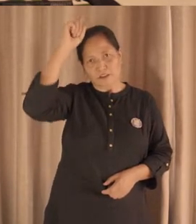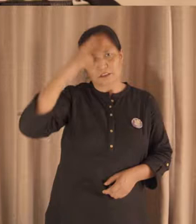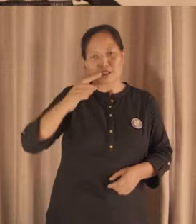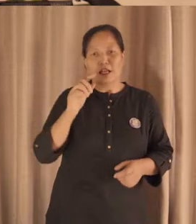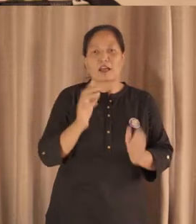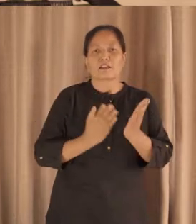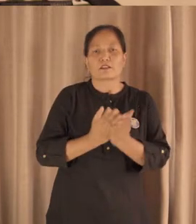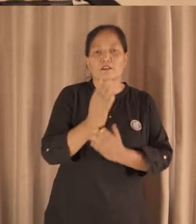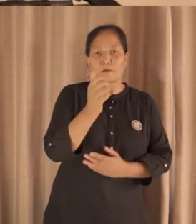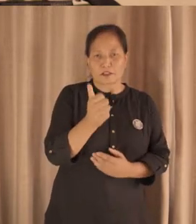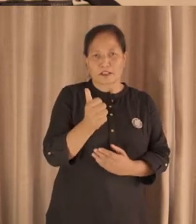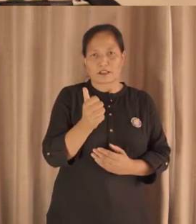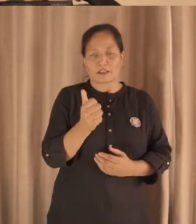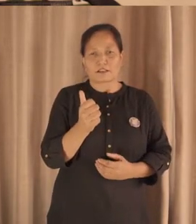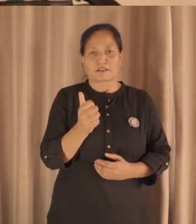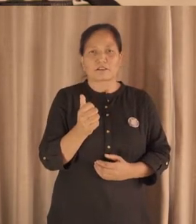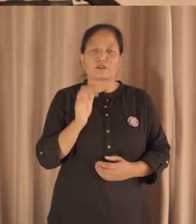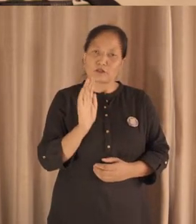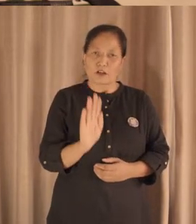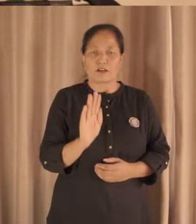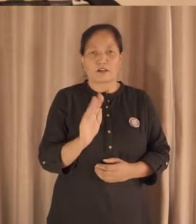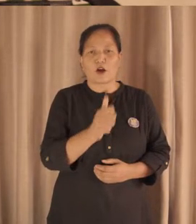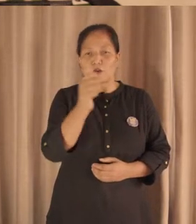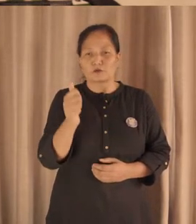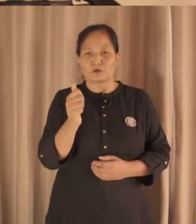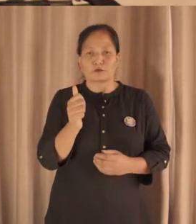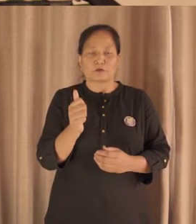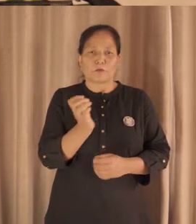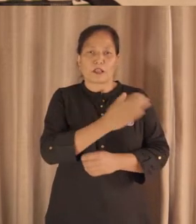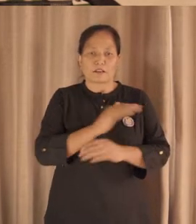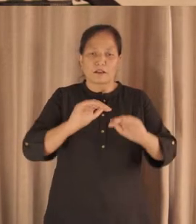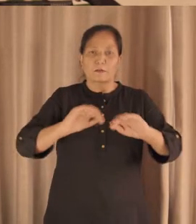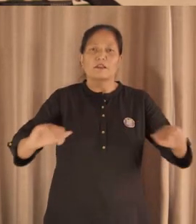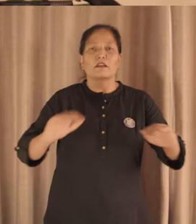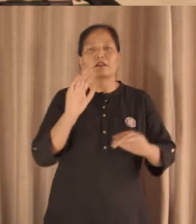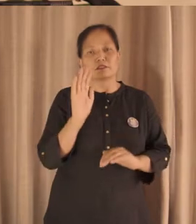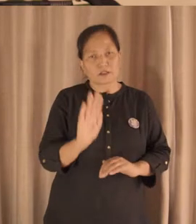of time. In context of South Asia, in Nepal and India, they are the group of people who